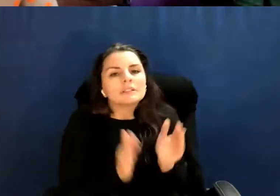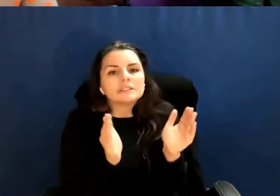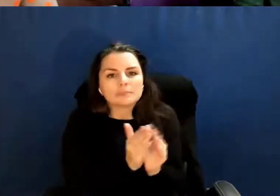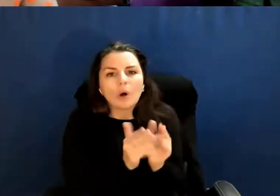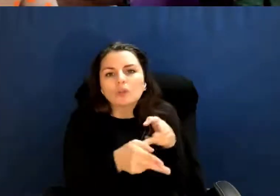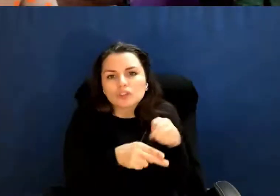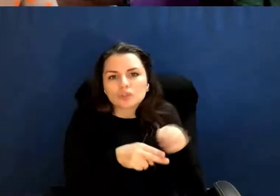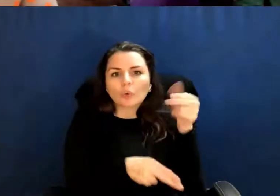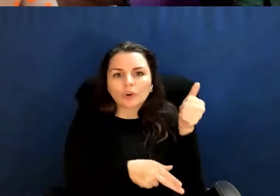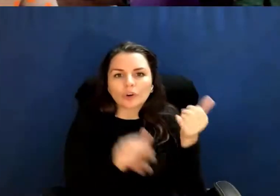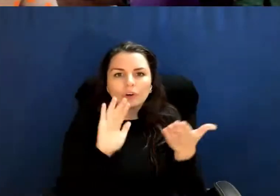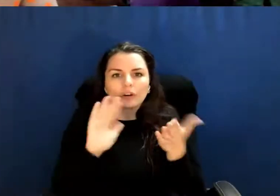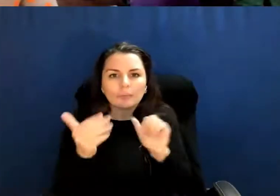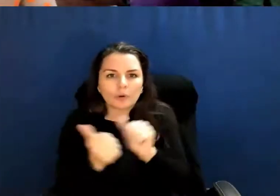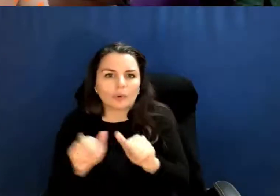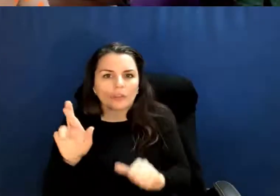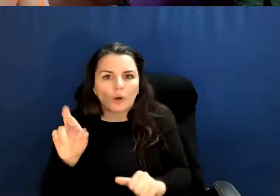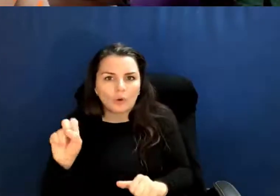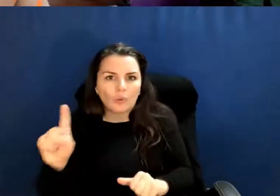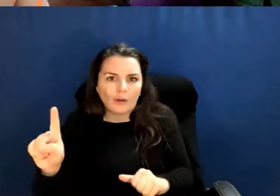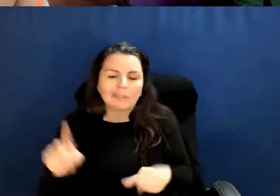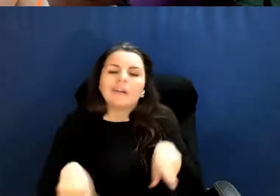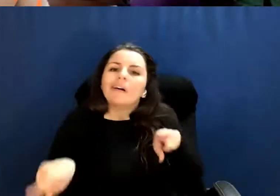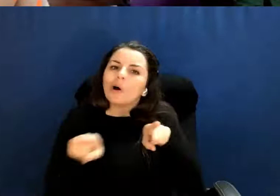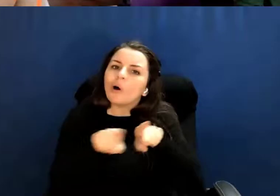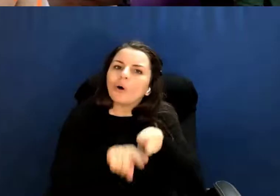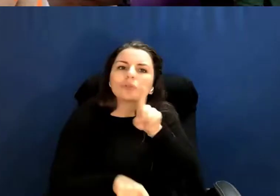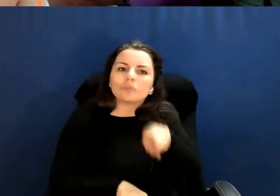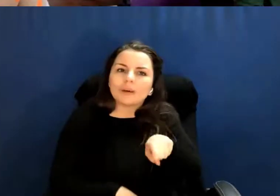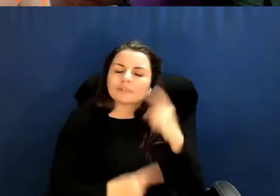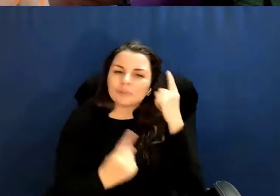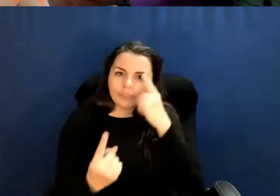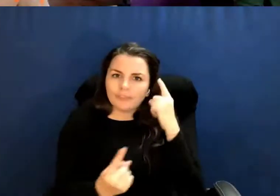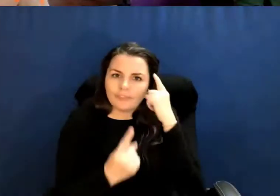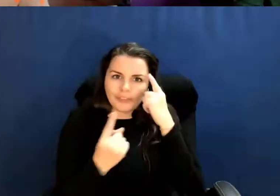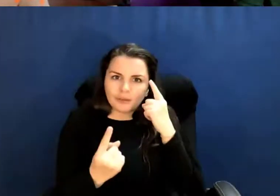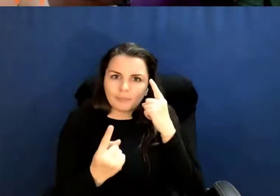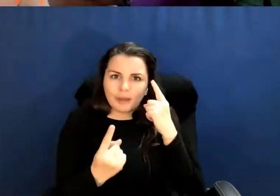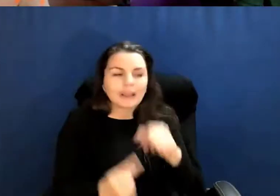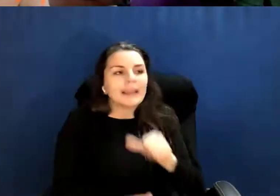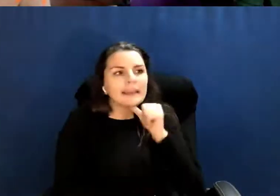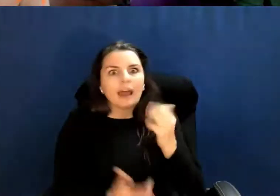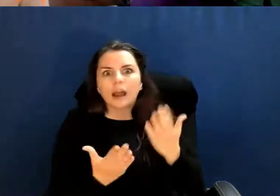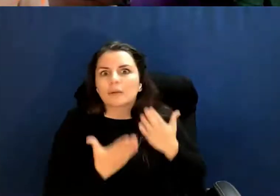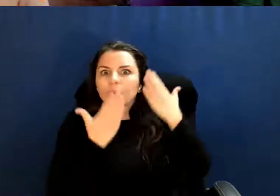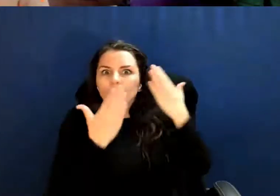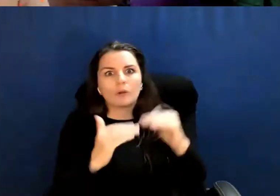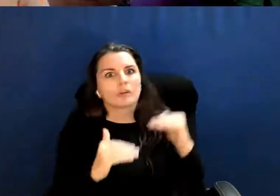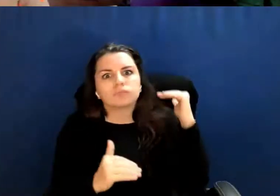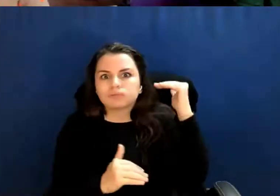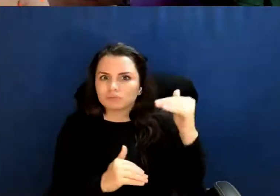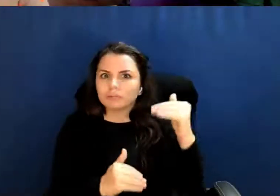And you just have to think about it in terms of not proposing too much. It's very common for people,